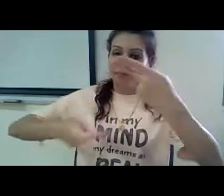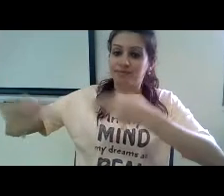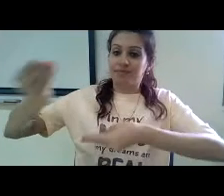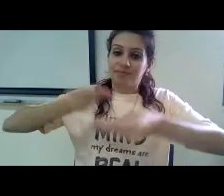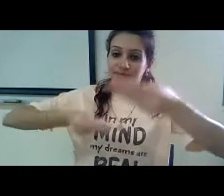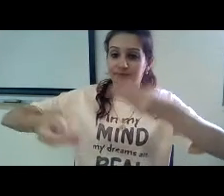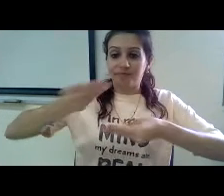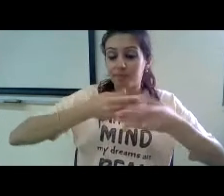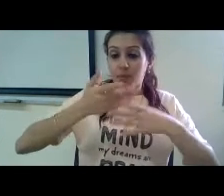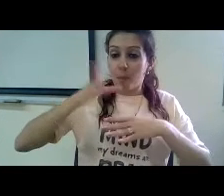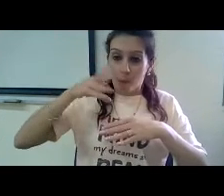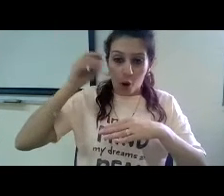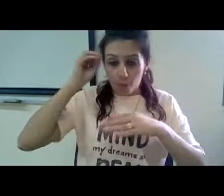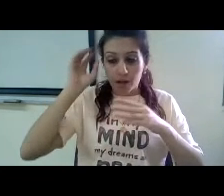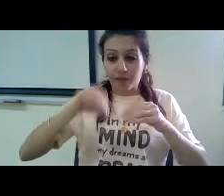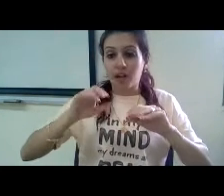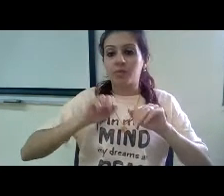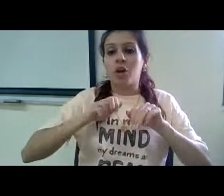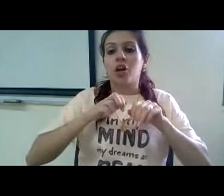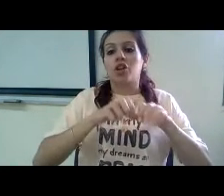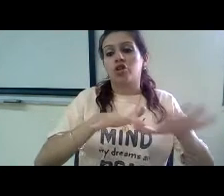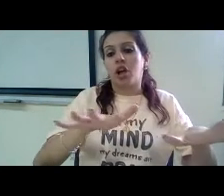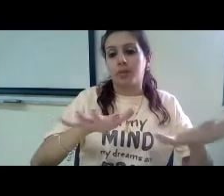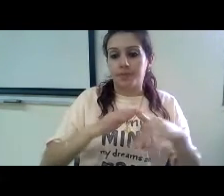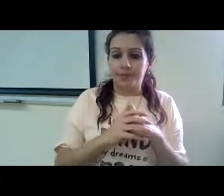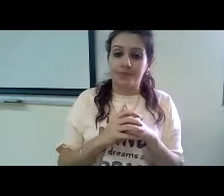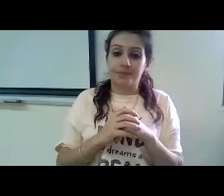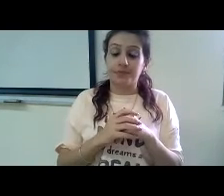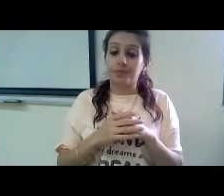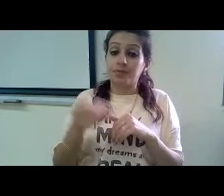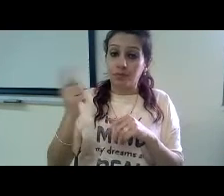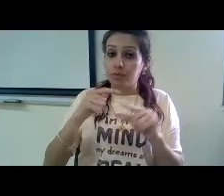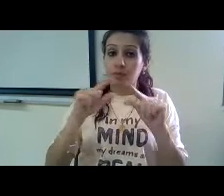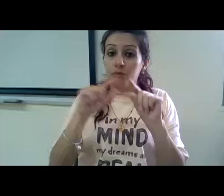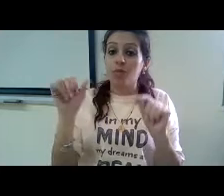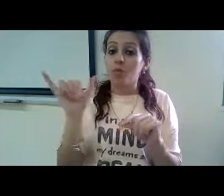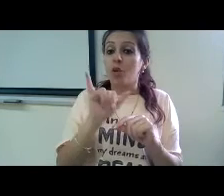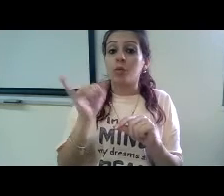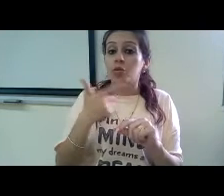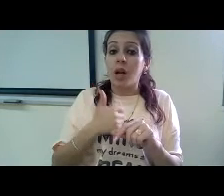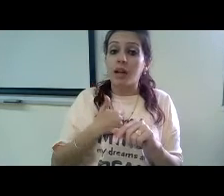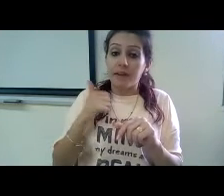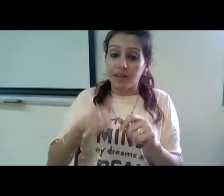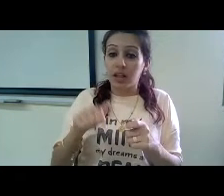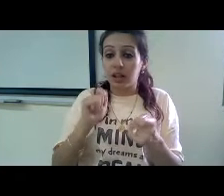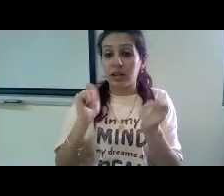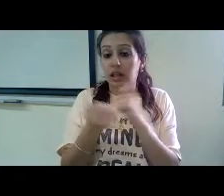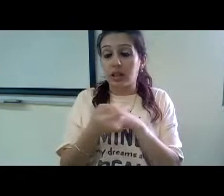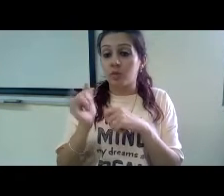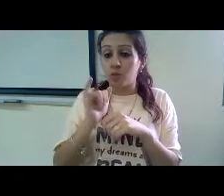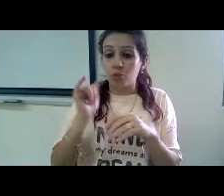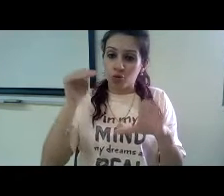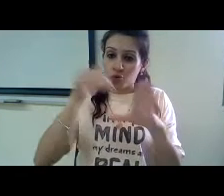The importance of this component lies in its ability to change from within the system